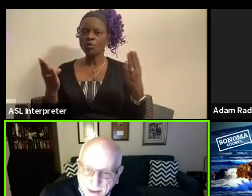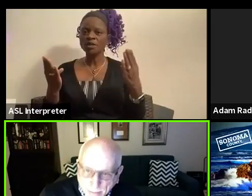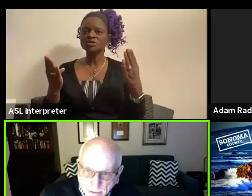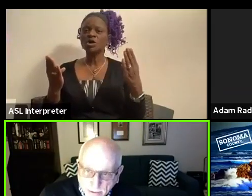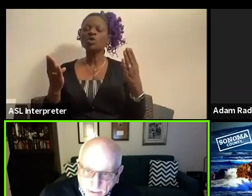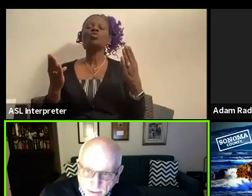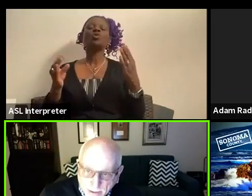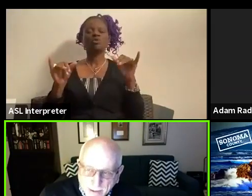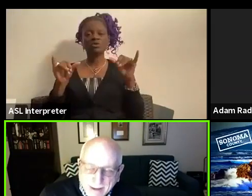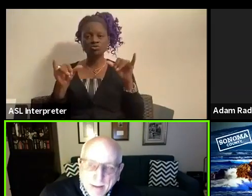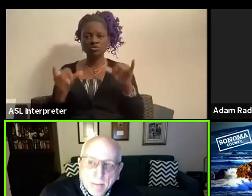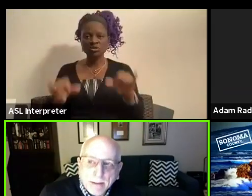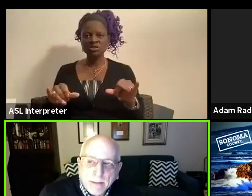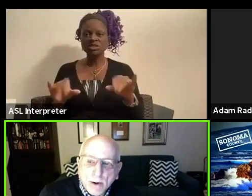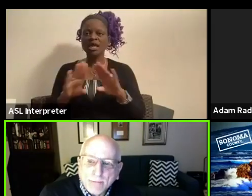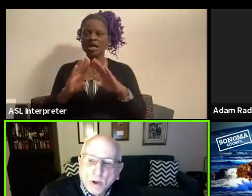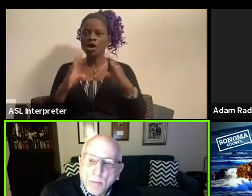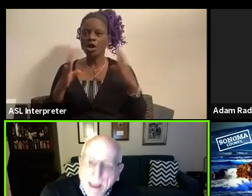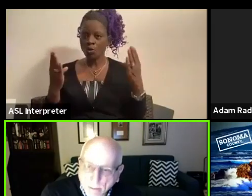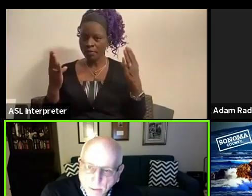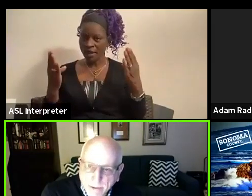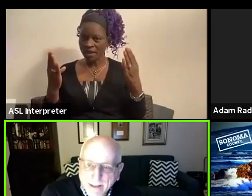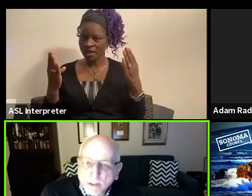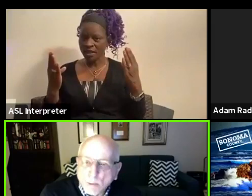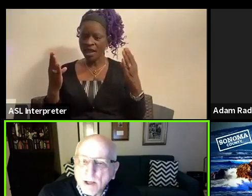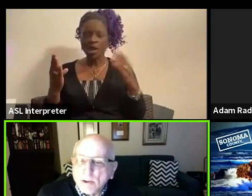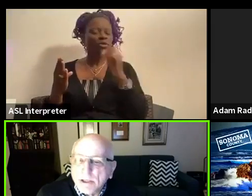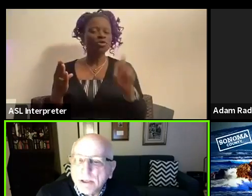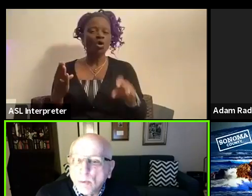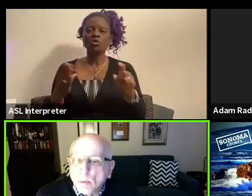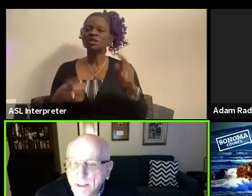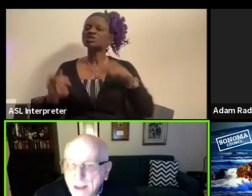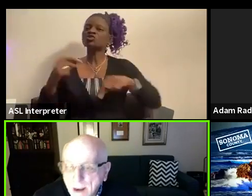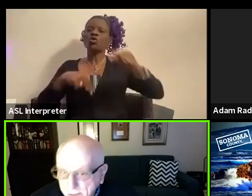established, but they don't have to go backwards. And that's why you see Marin County is